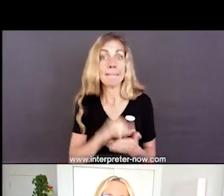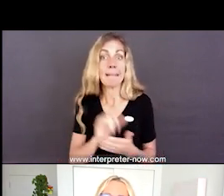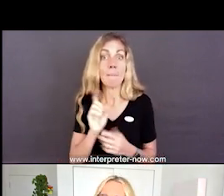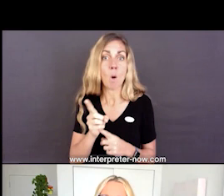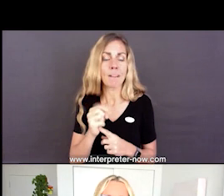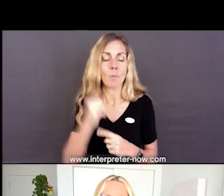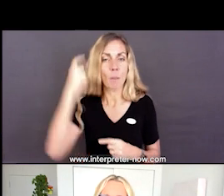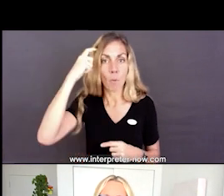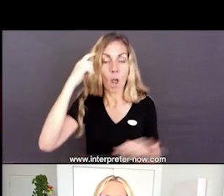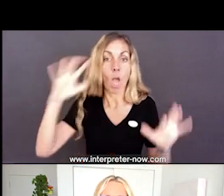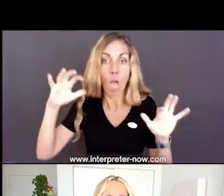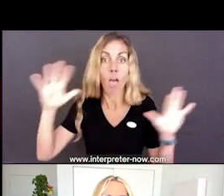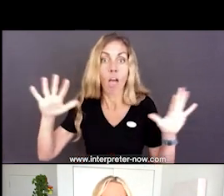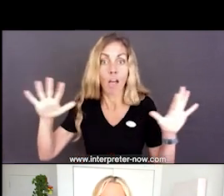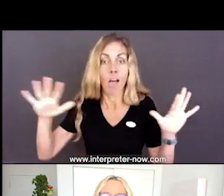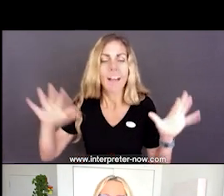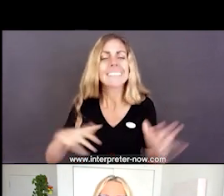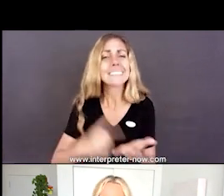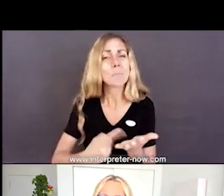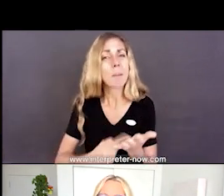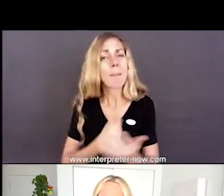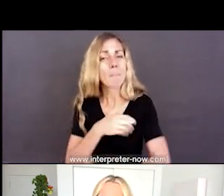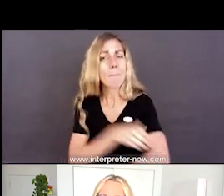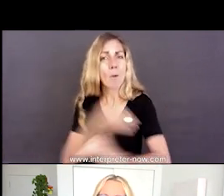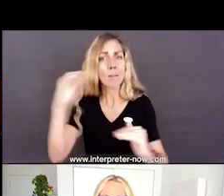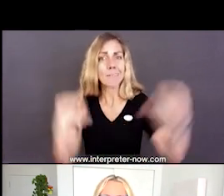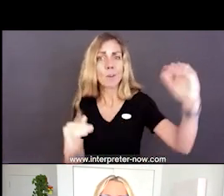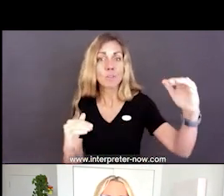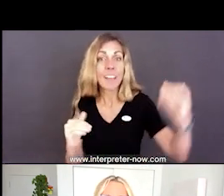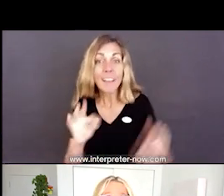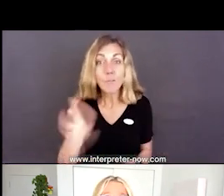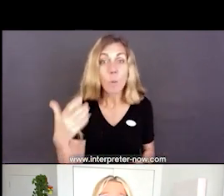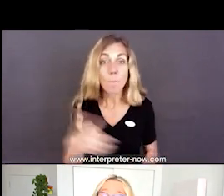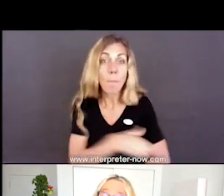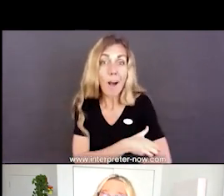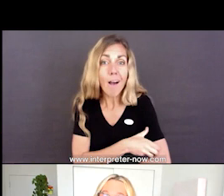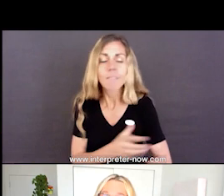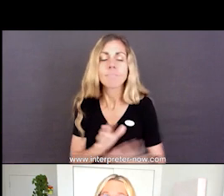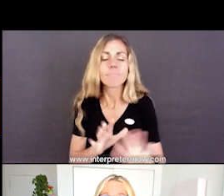Sometimes we miss that moment, we can have that amygdala response as a bystander. Sometimes there's a power differential.